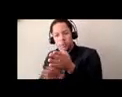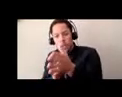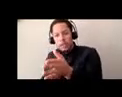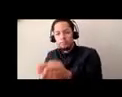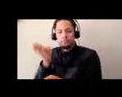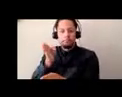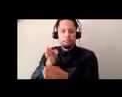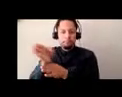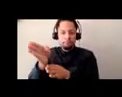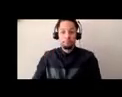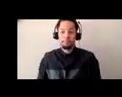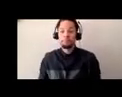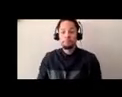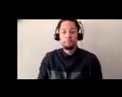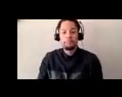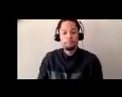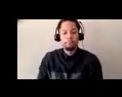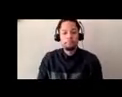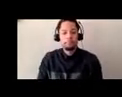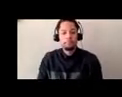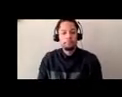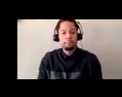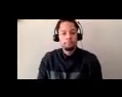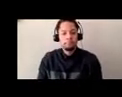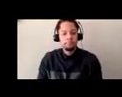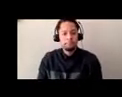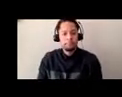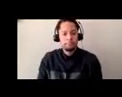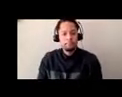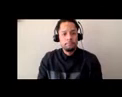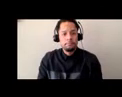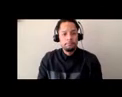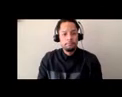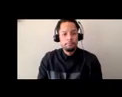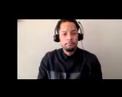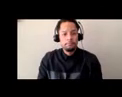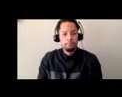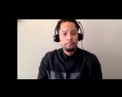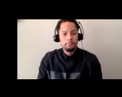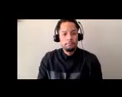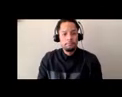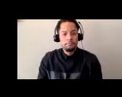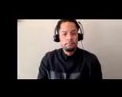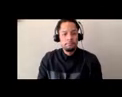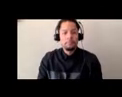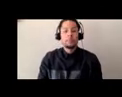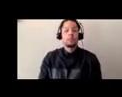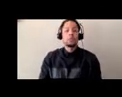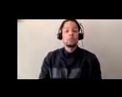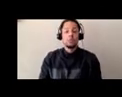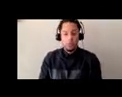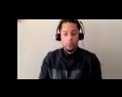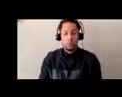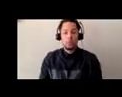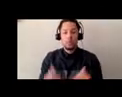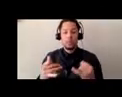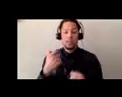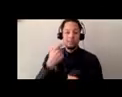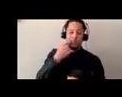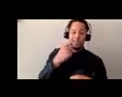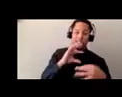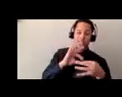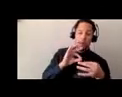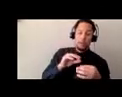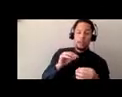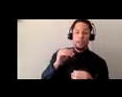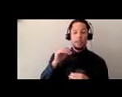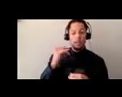And if that changes some of your responses, you know, go ahead -- if there's fewer areas